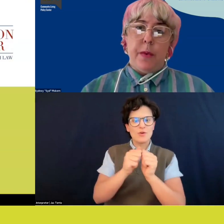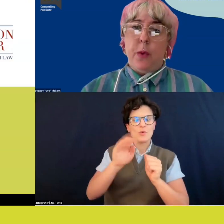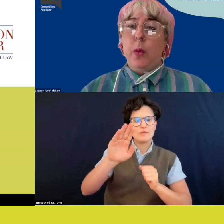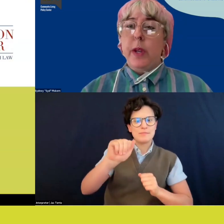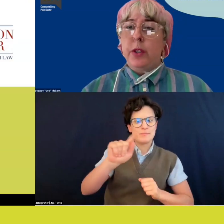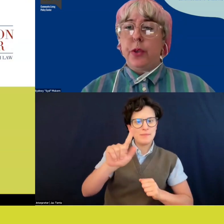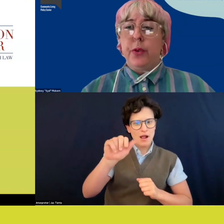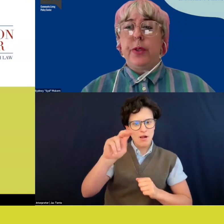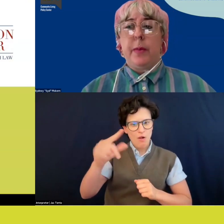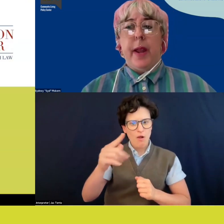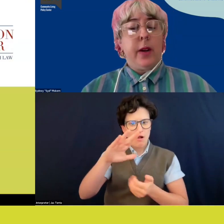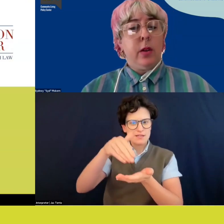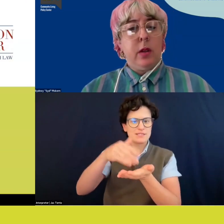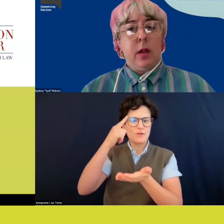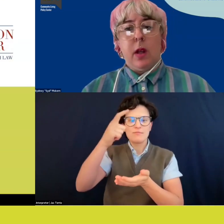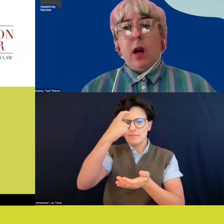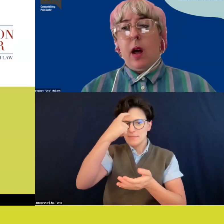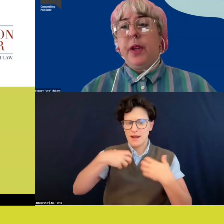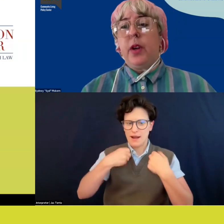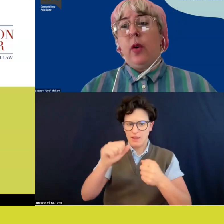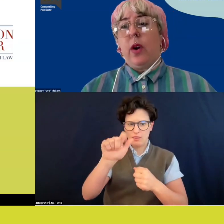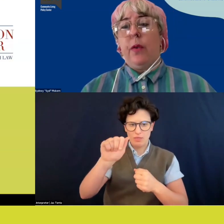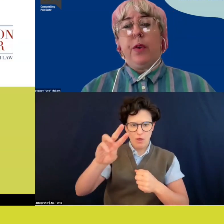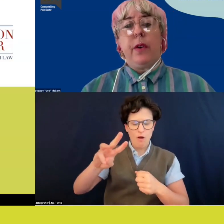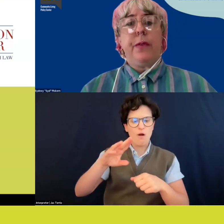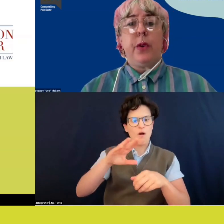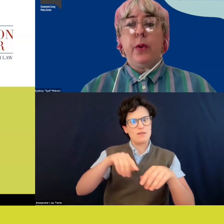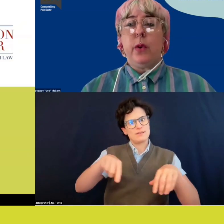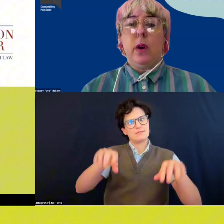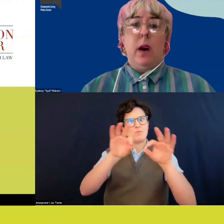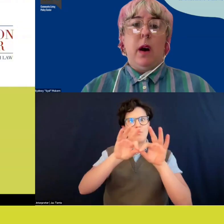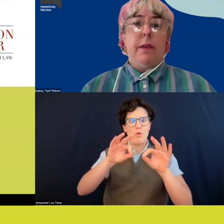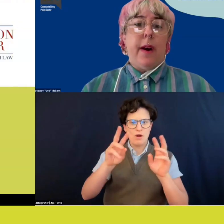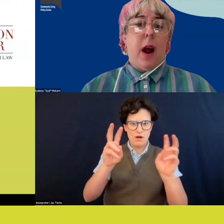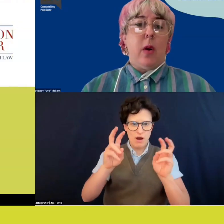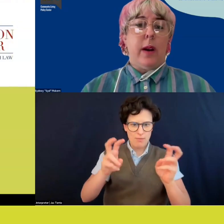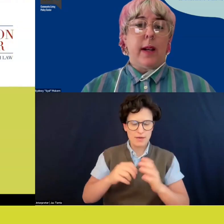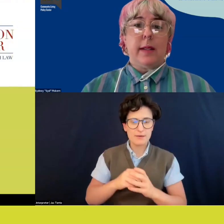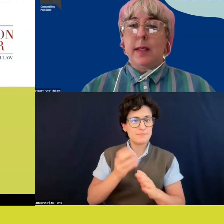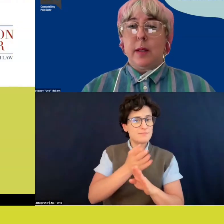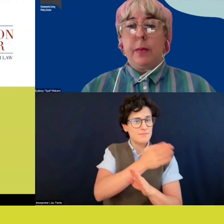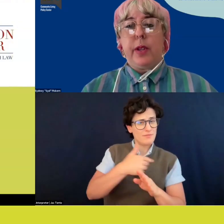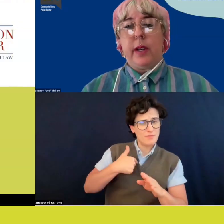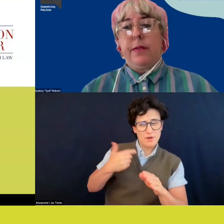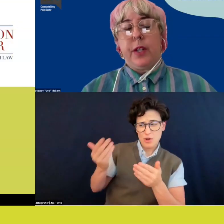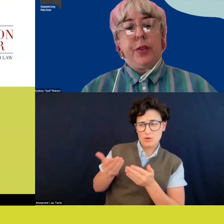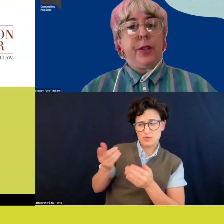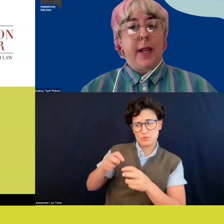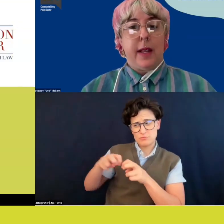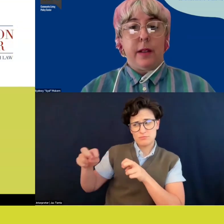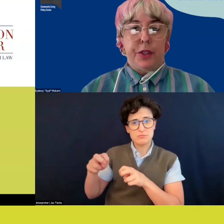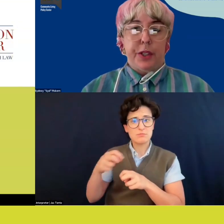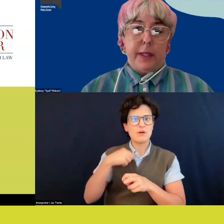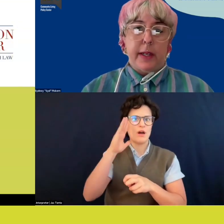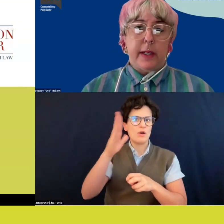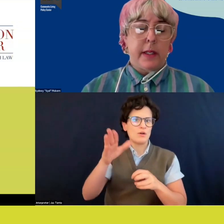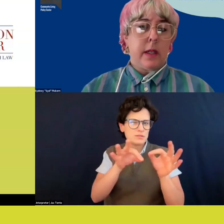Before we introduce the panel, I'll be going over a few of our accessibility features and logistics.